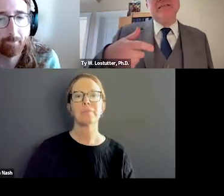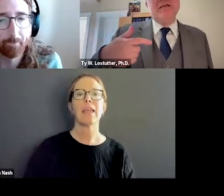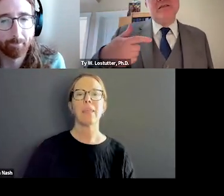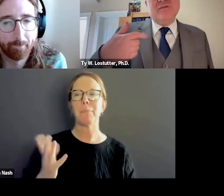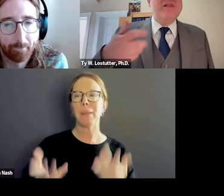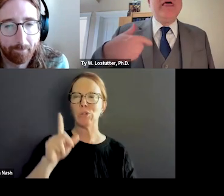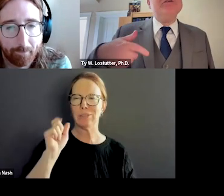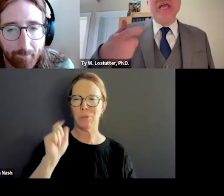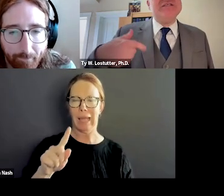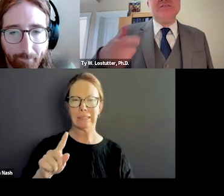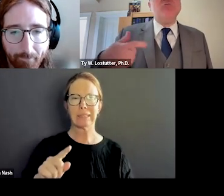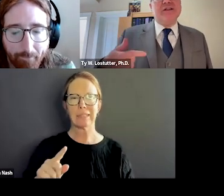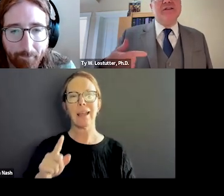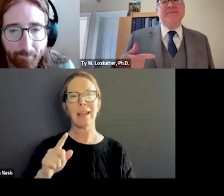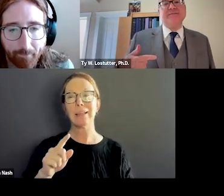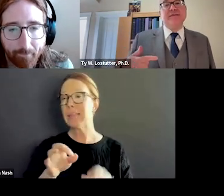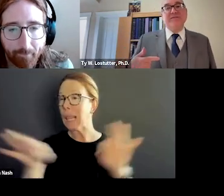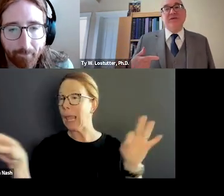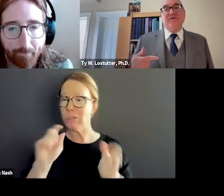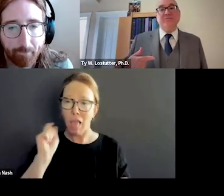because the language changes so quickly in this in this field.